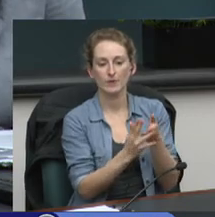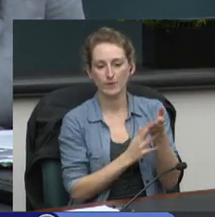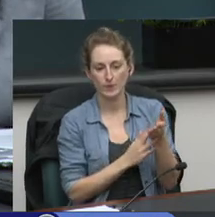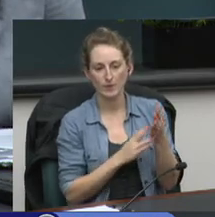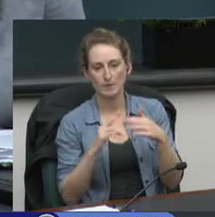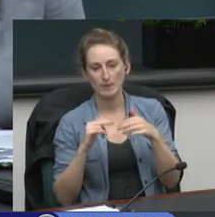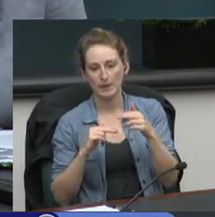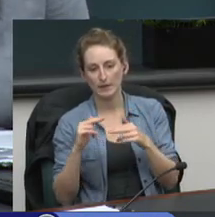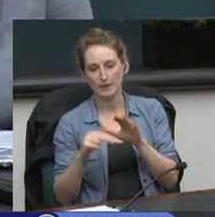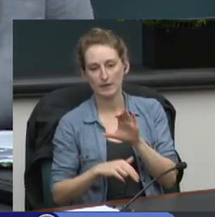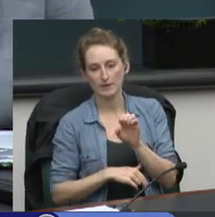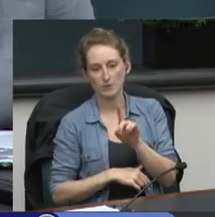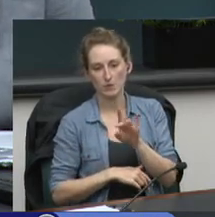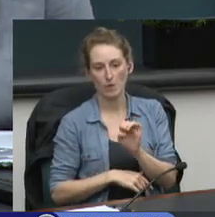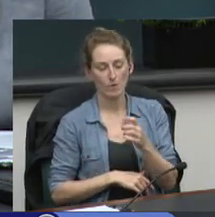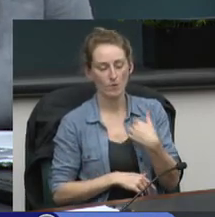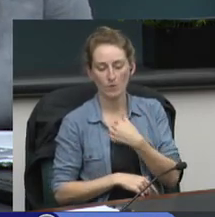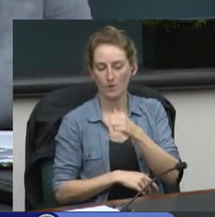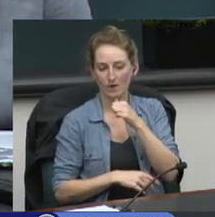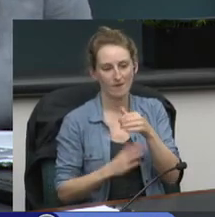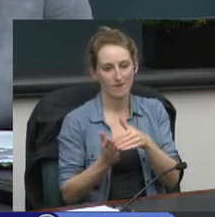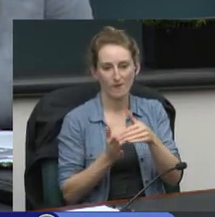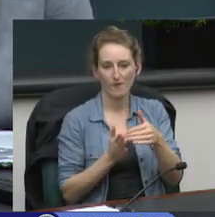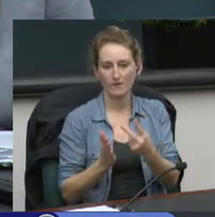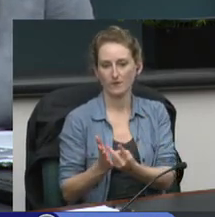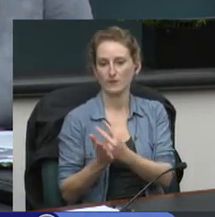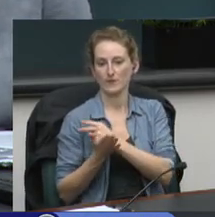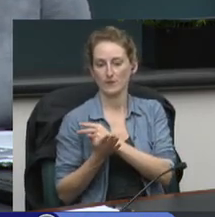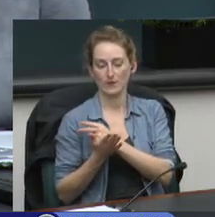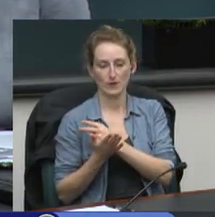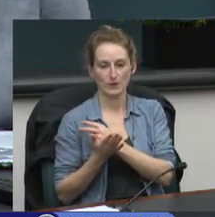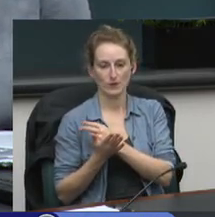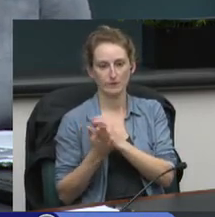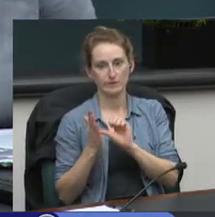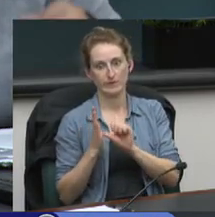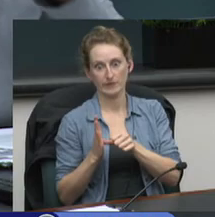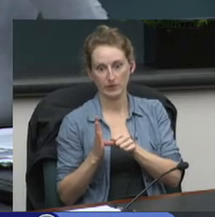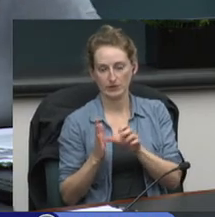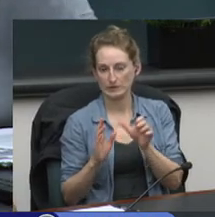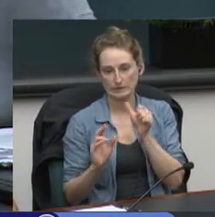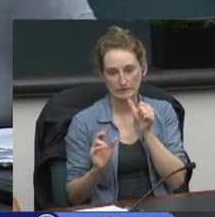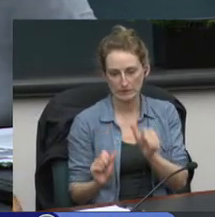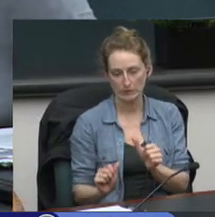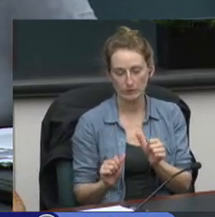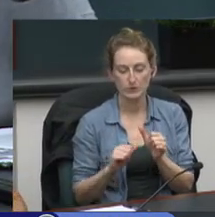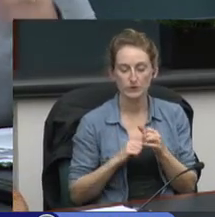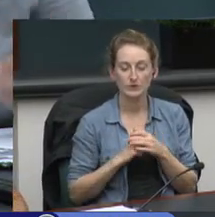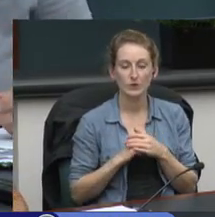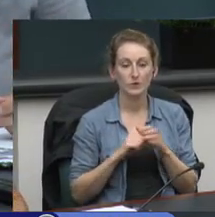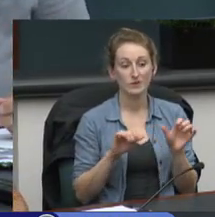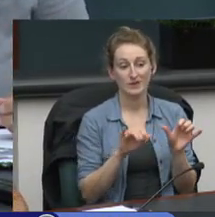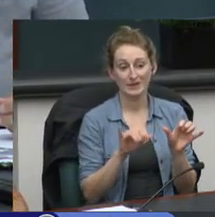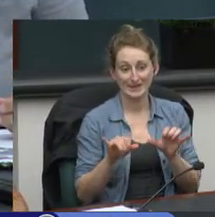don't review and enforce so we you know the standards our site planning